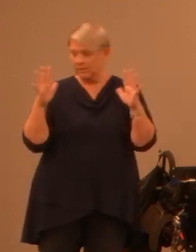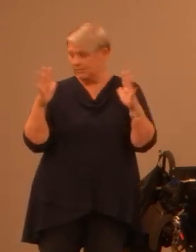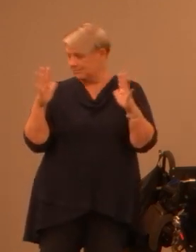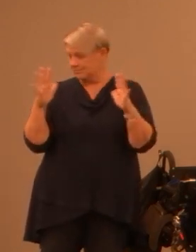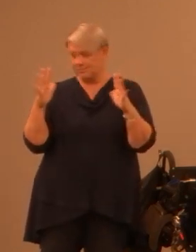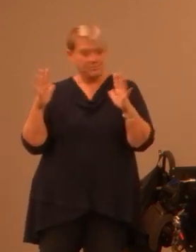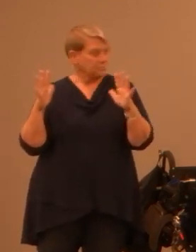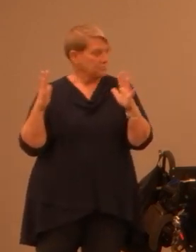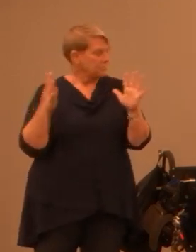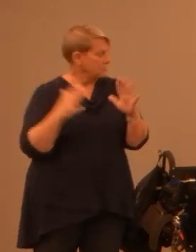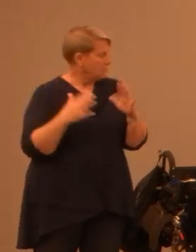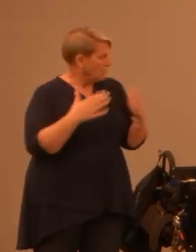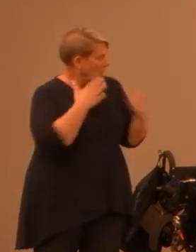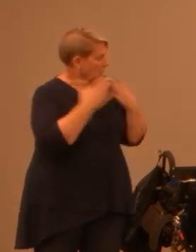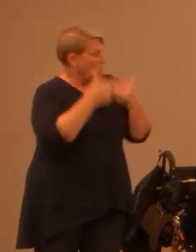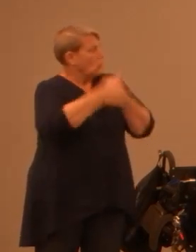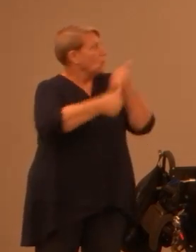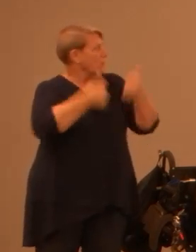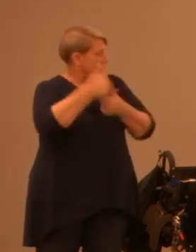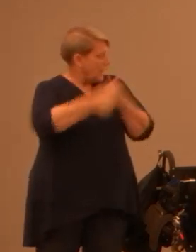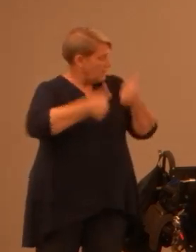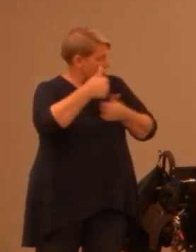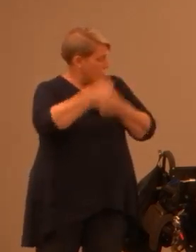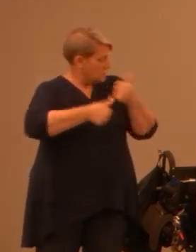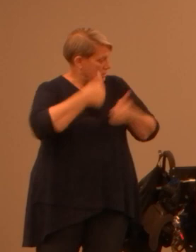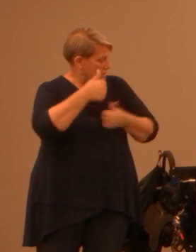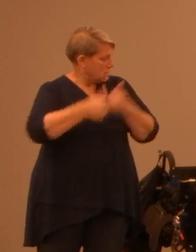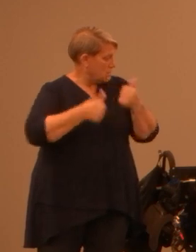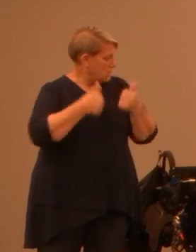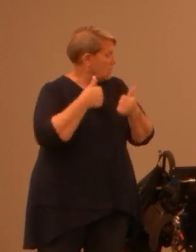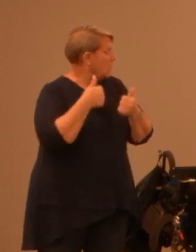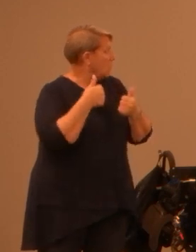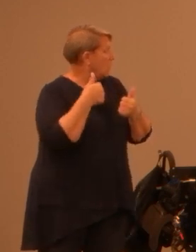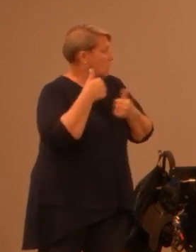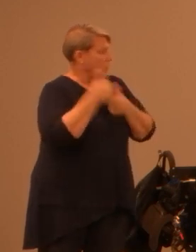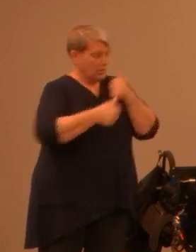Okay, congratulations to the School of Special Education Needs Disability and